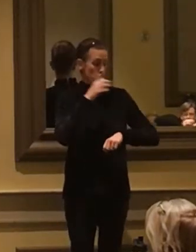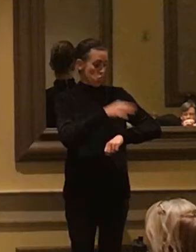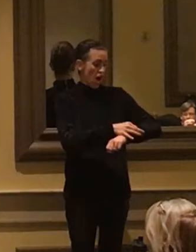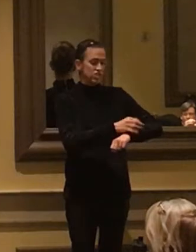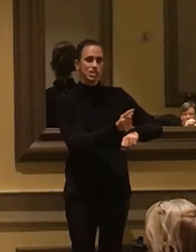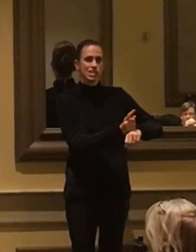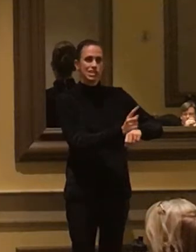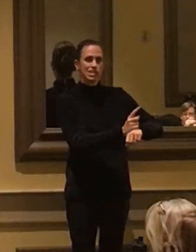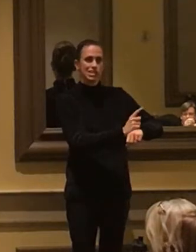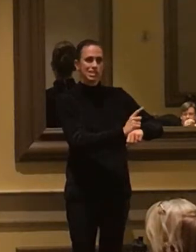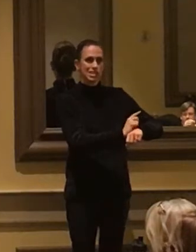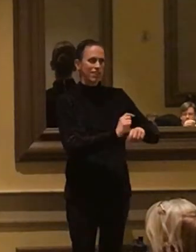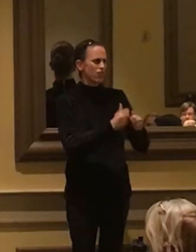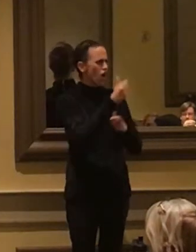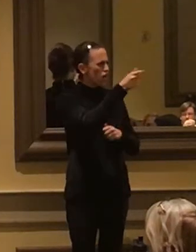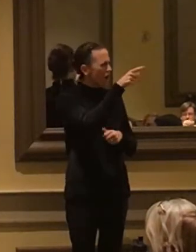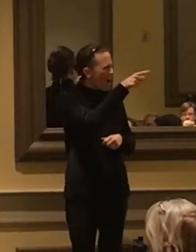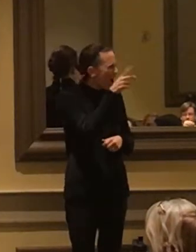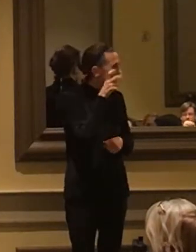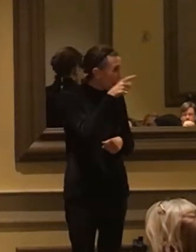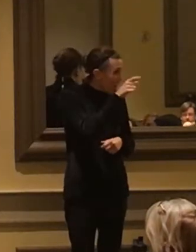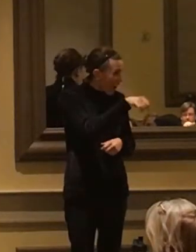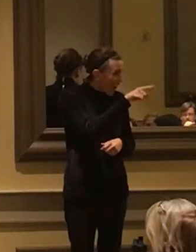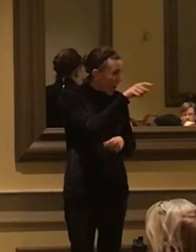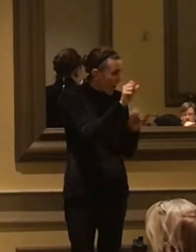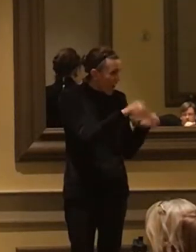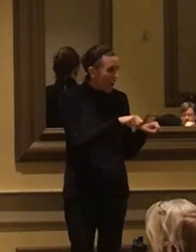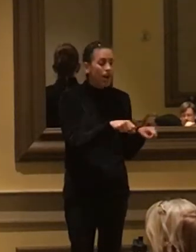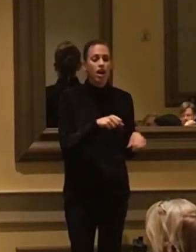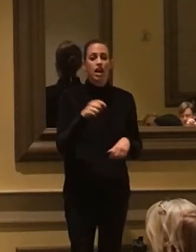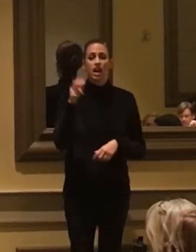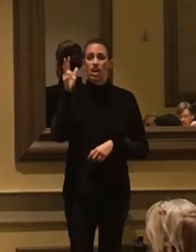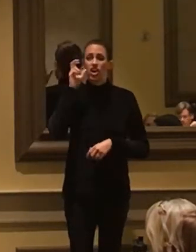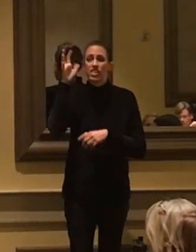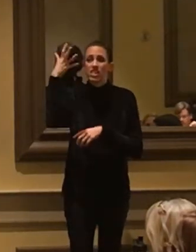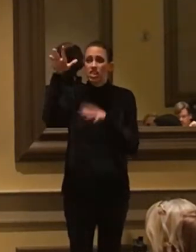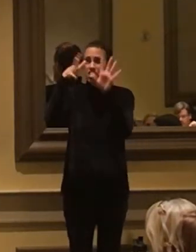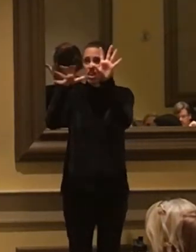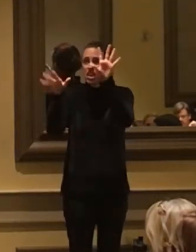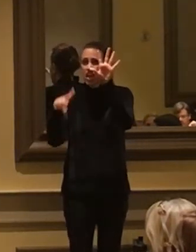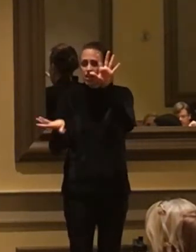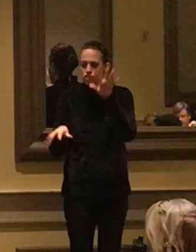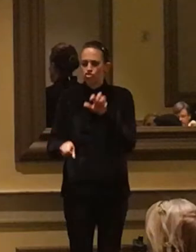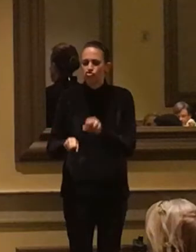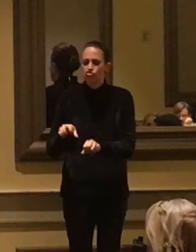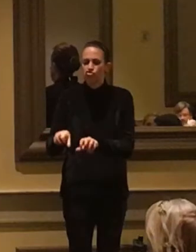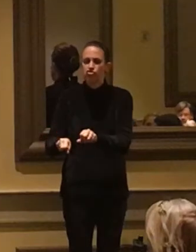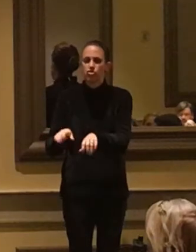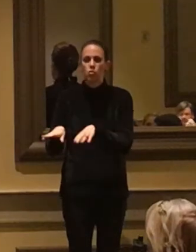in a quiet room and their instincts will kick in if they hear the leaves crunching behind them on their walk home alone.